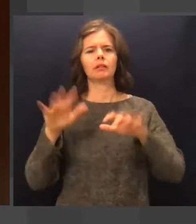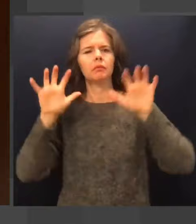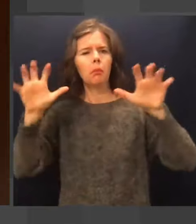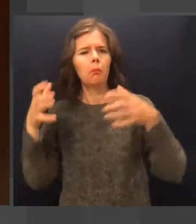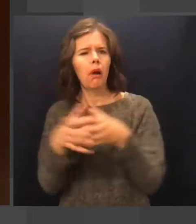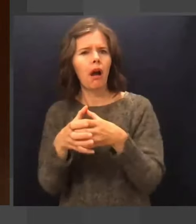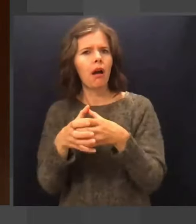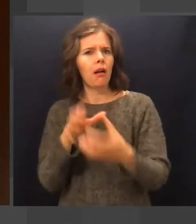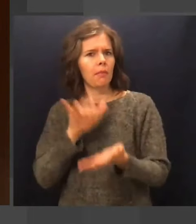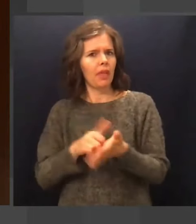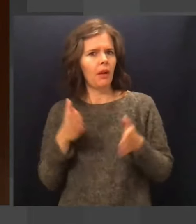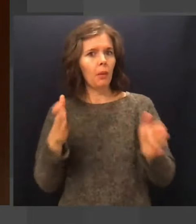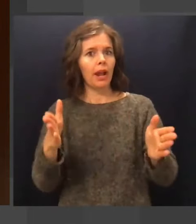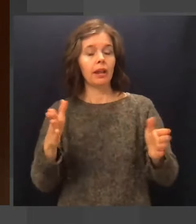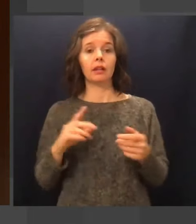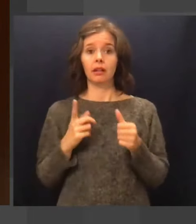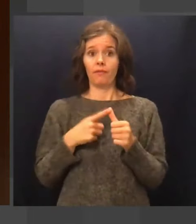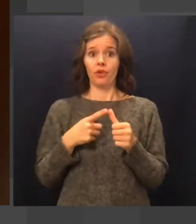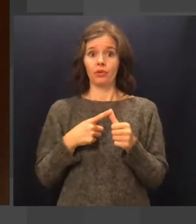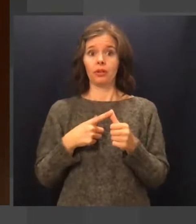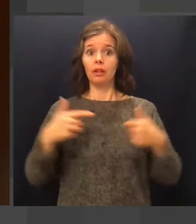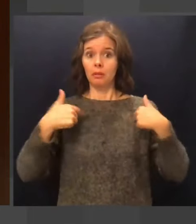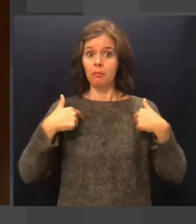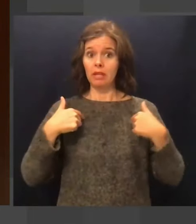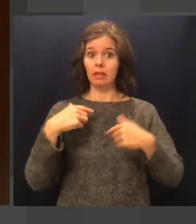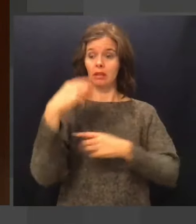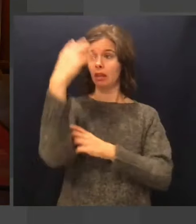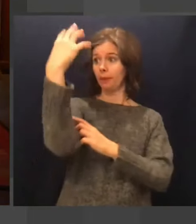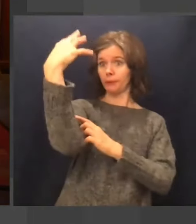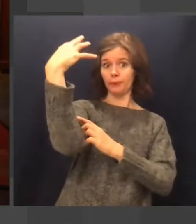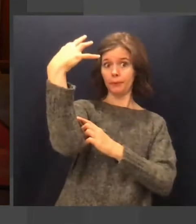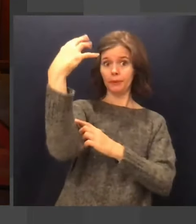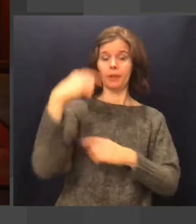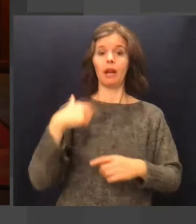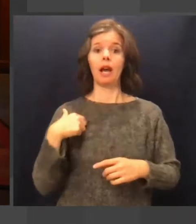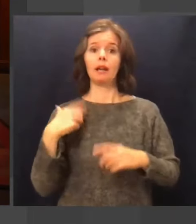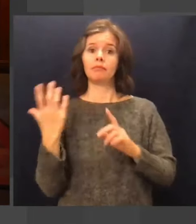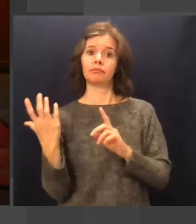MOB LIKE THIS.